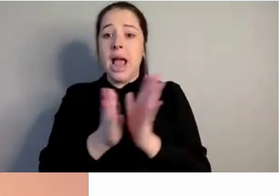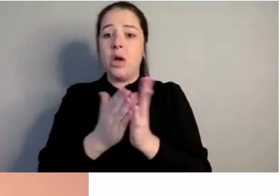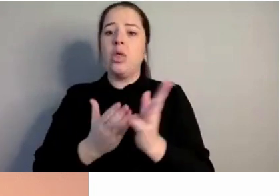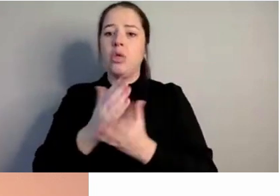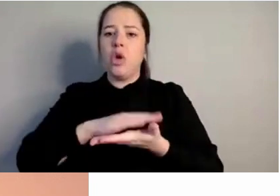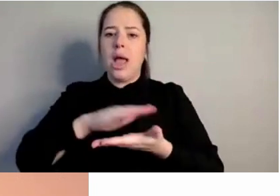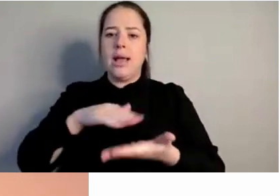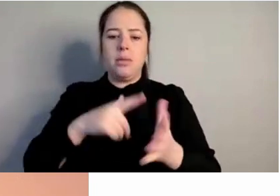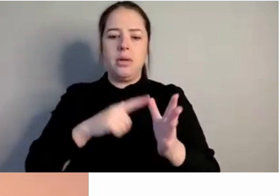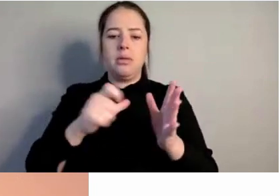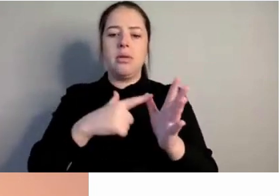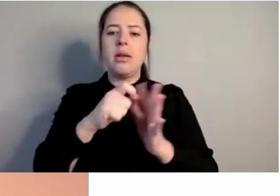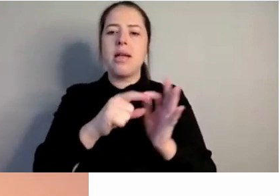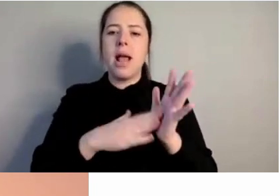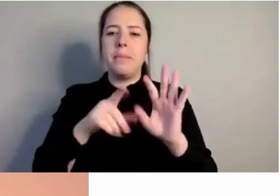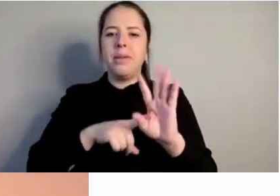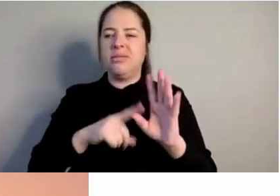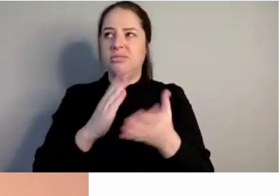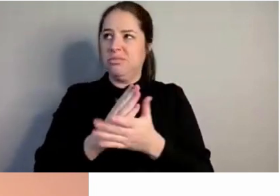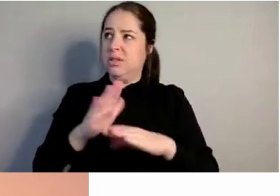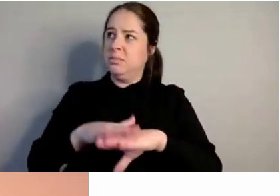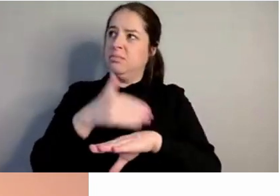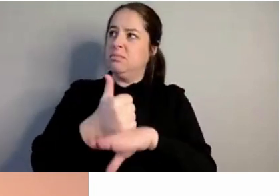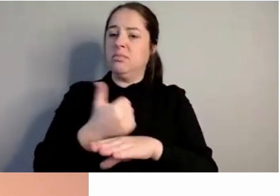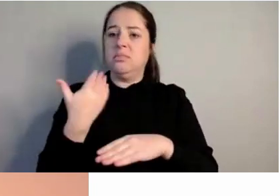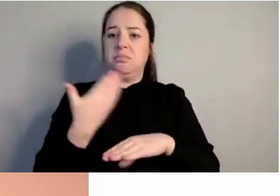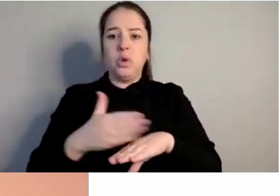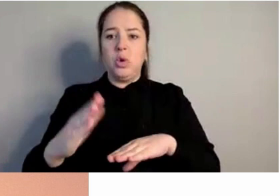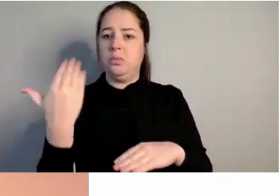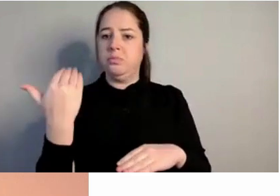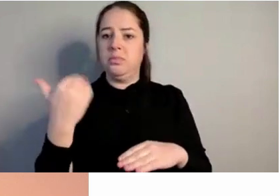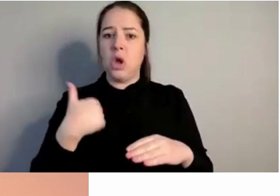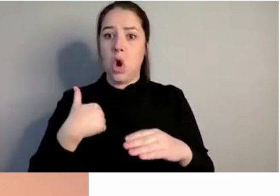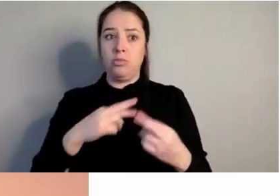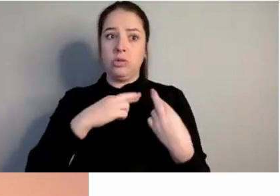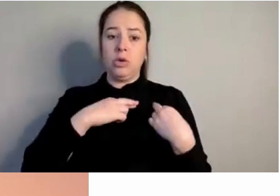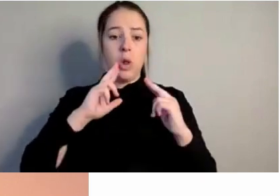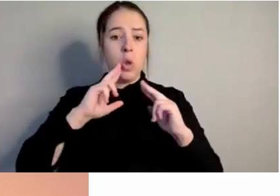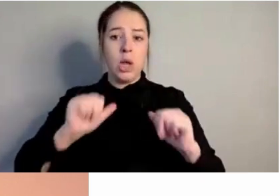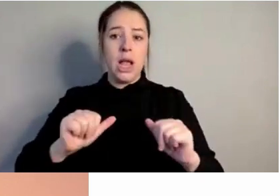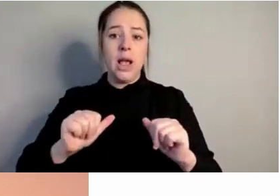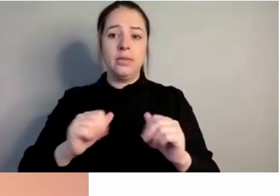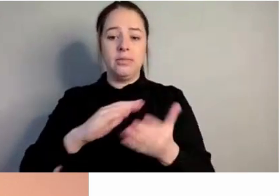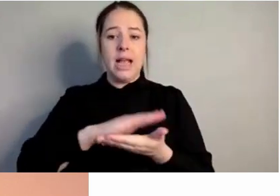which is relatively newly established and is one of the functions that I'm responsible for here in the APSC.